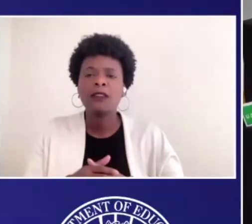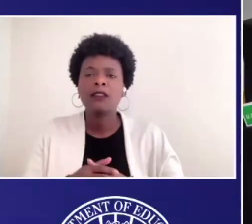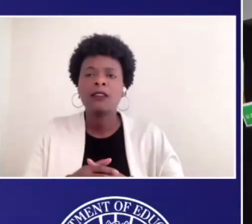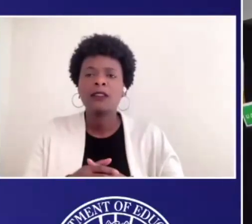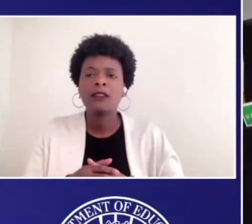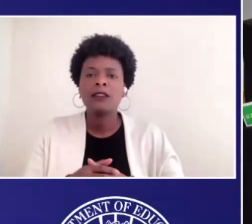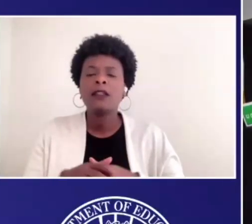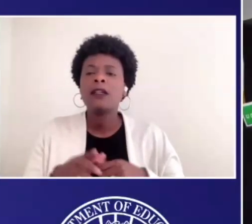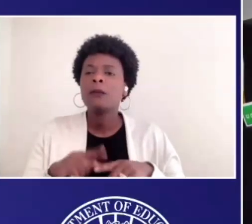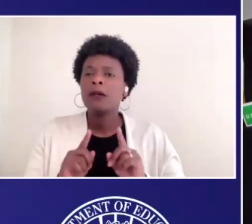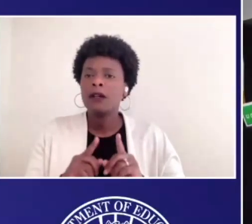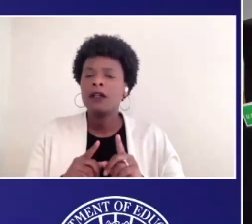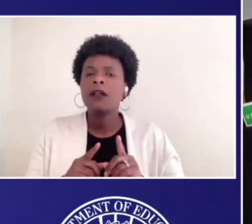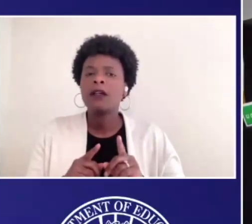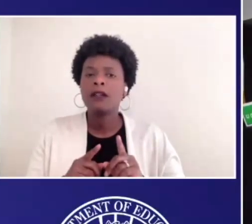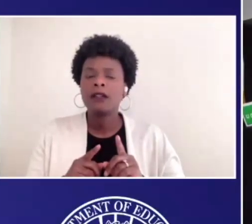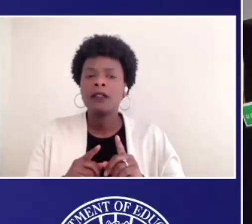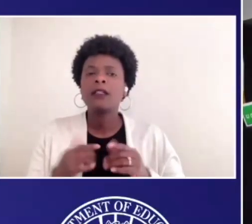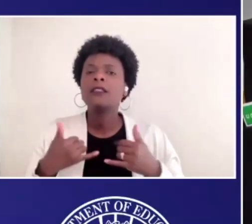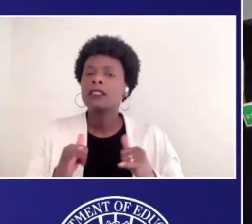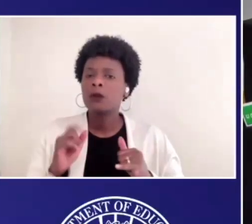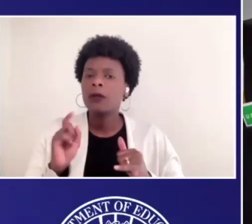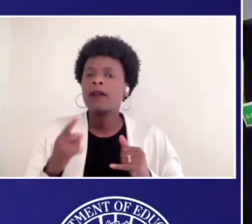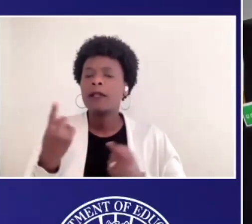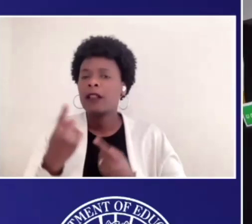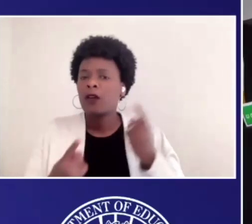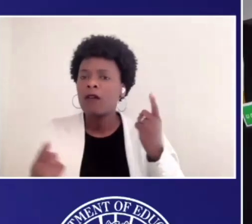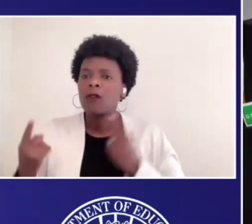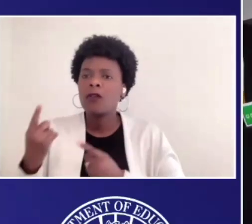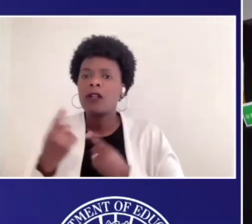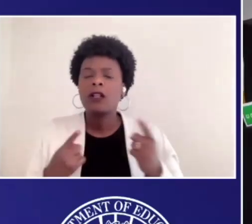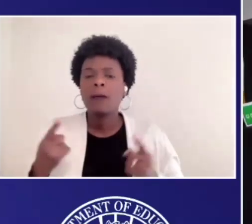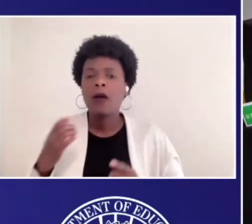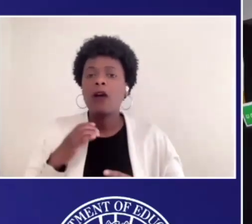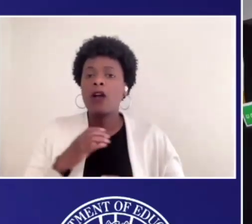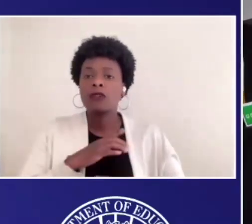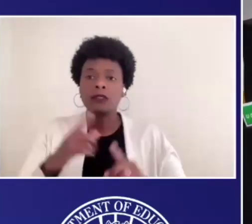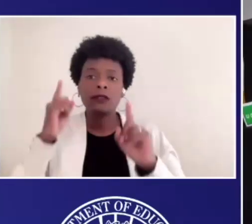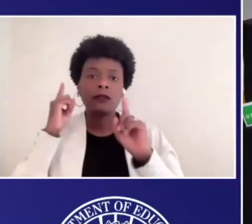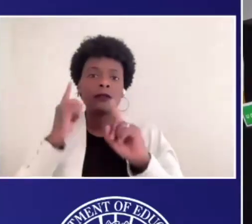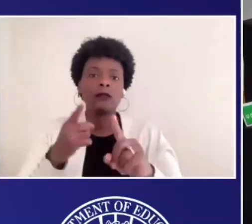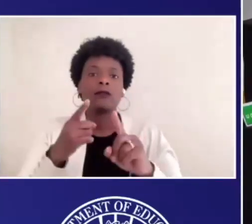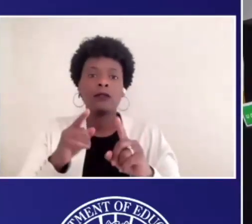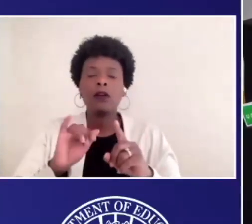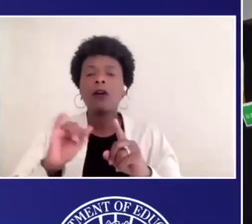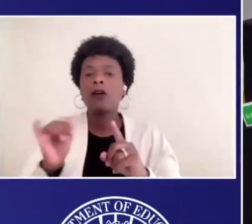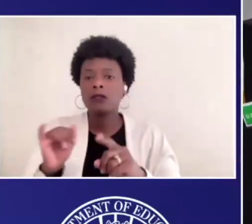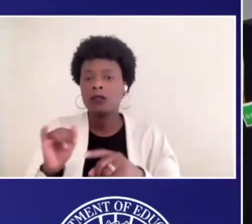But we have to be thoughtful about what Congress was trying to achieve here and what the administration is also trying to